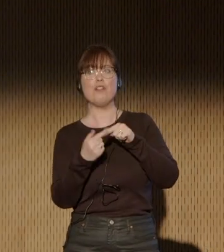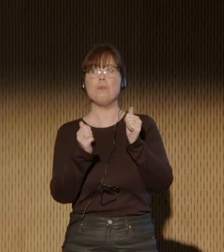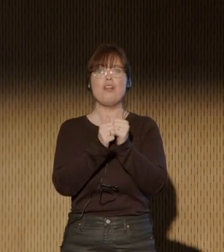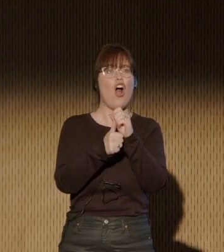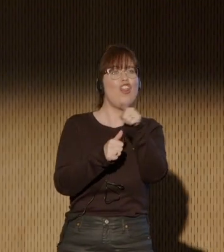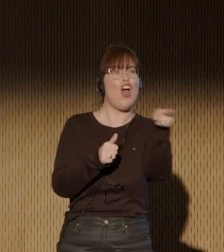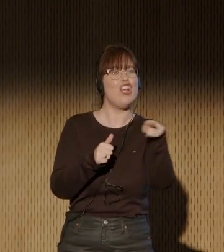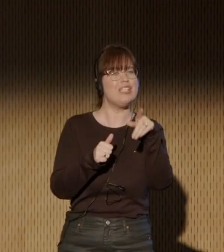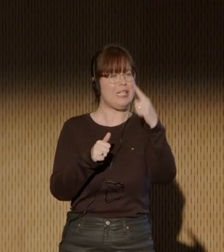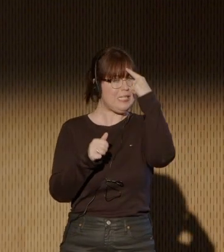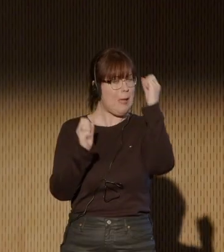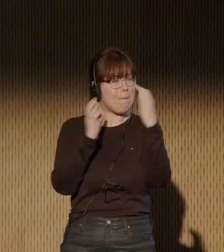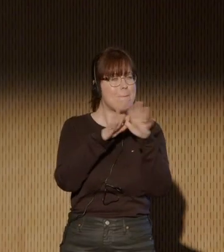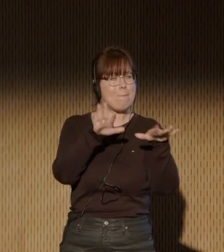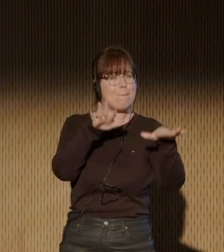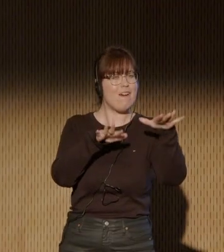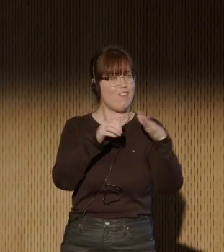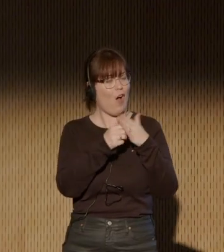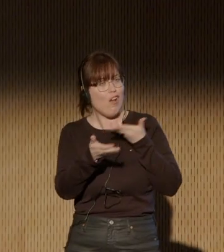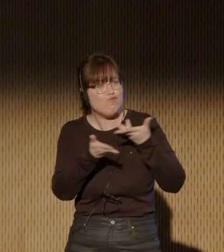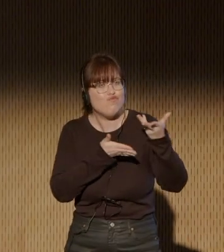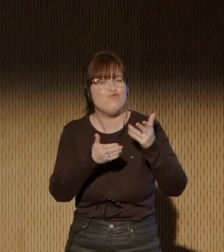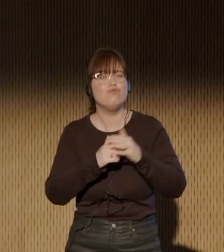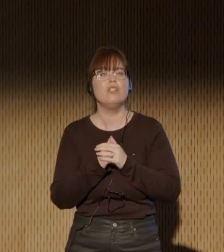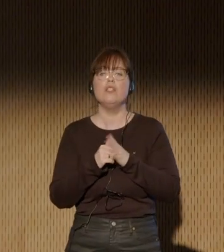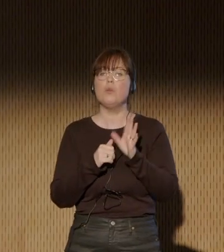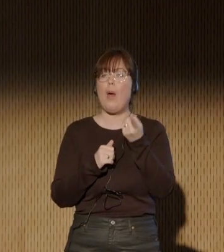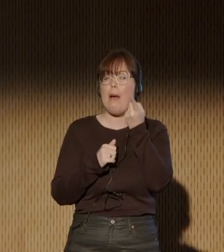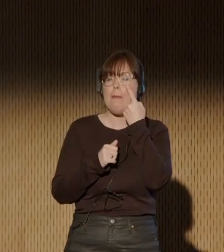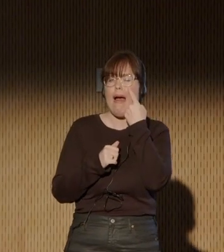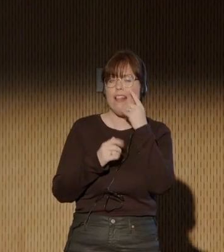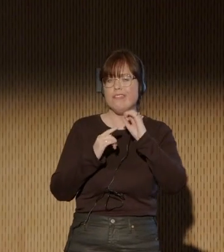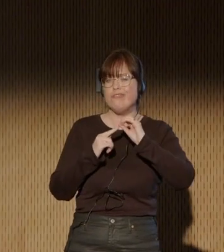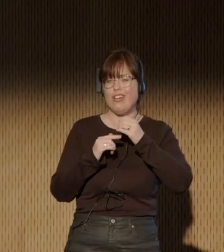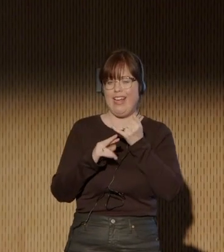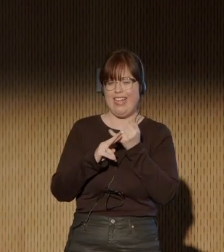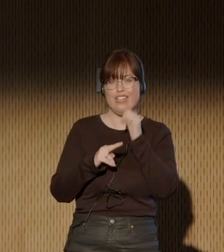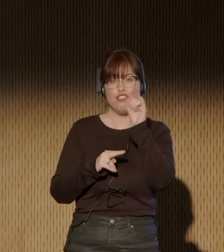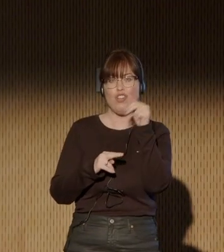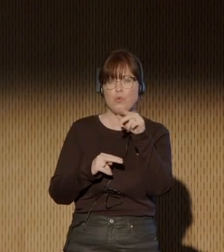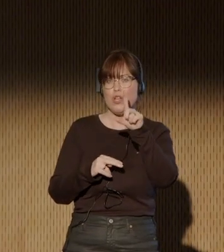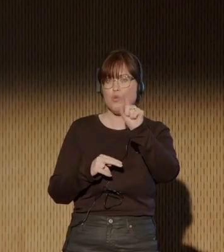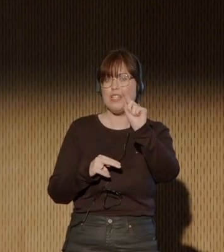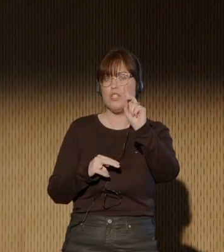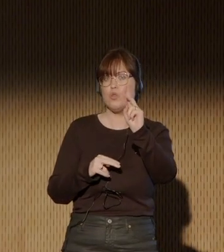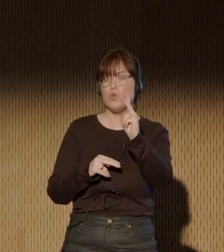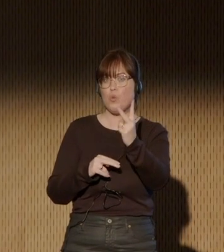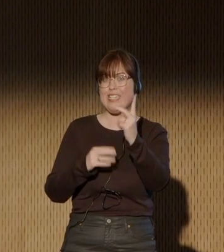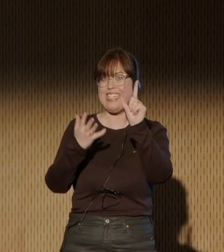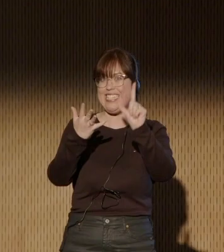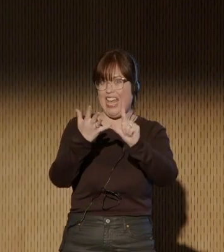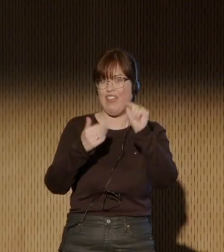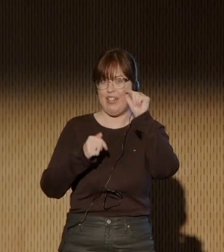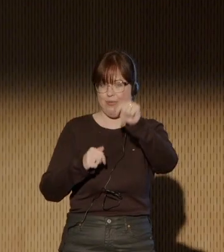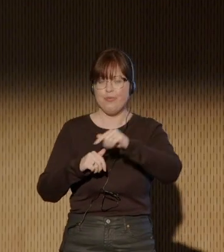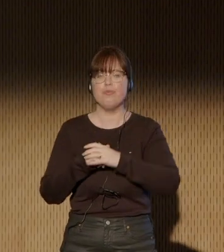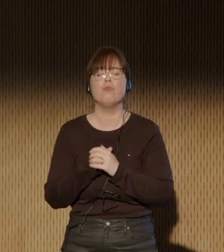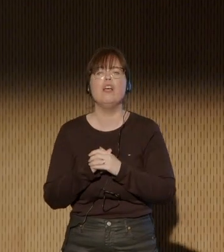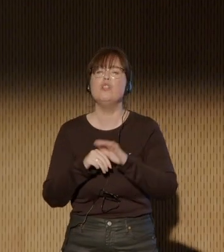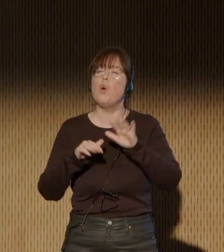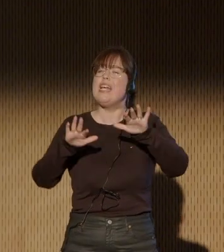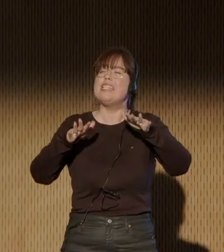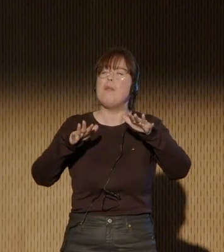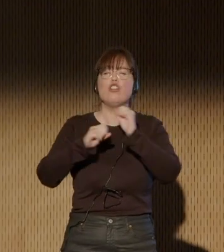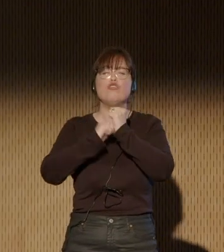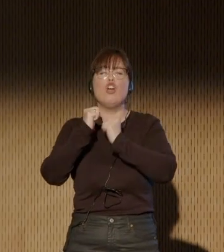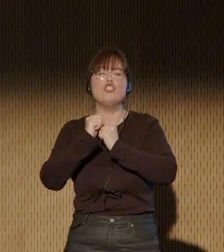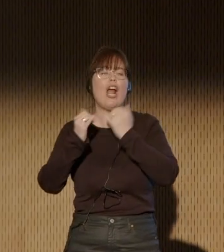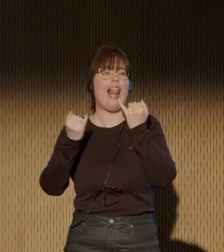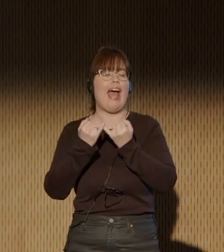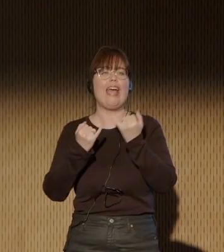idea is it will be piloted in January 2027, and it will follow a similar format in terms of timings